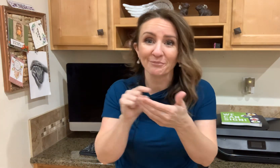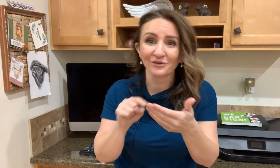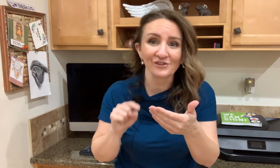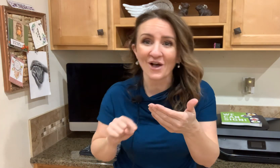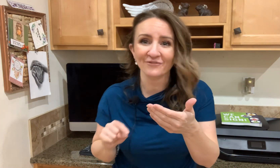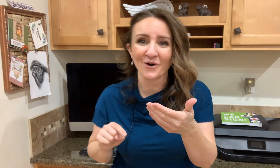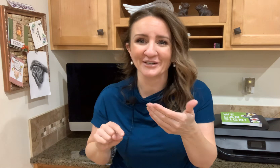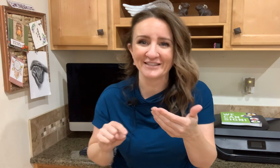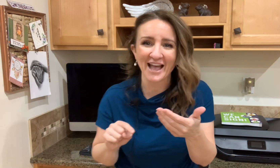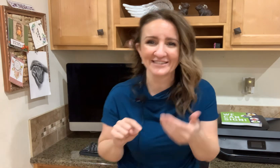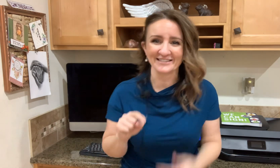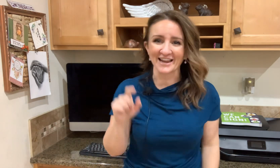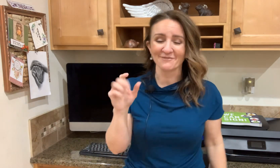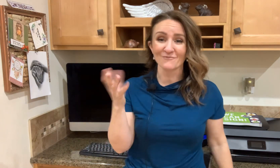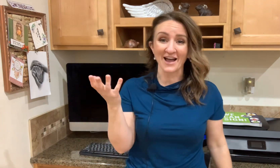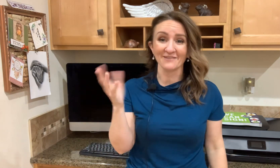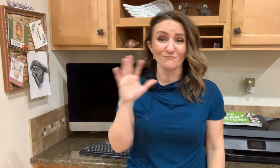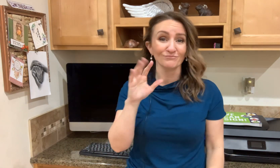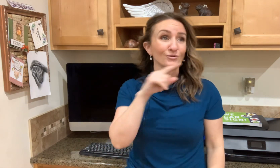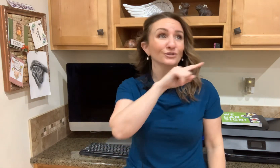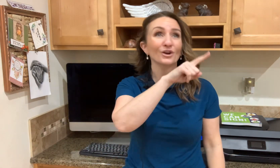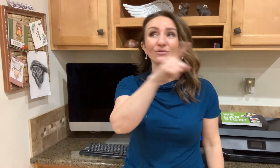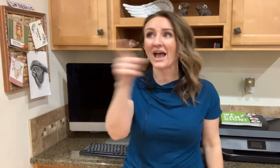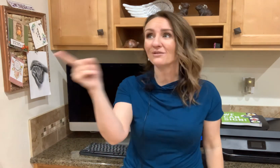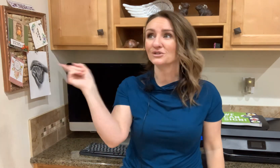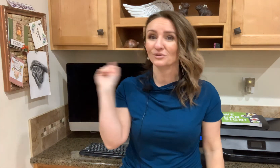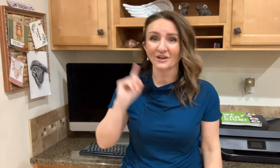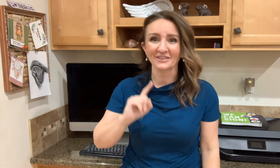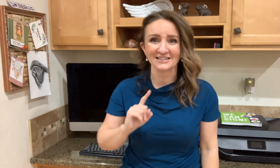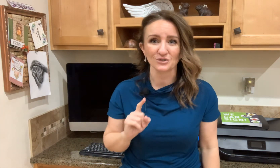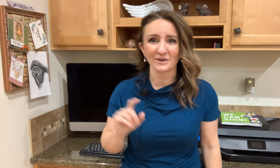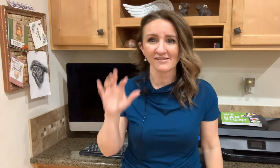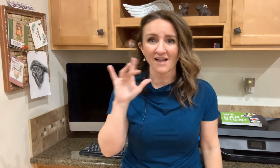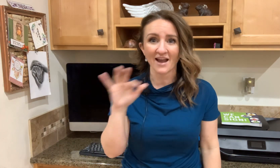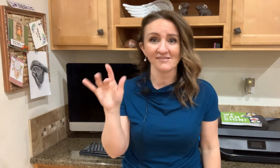your cell phone and texting, look around you, look at the street signs and